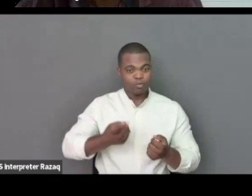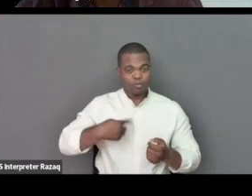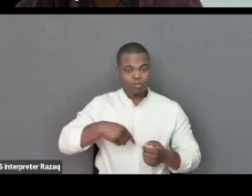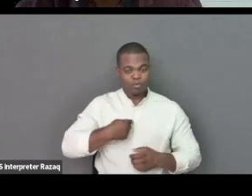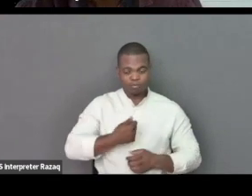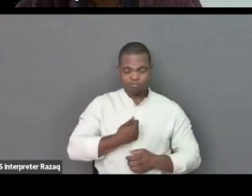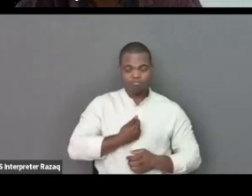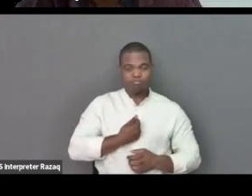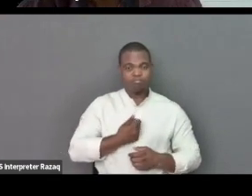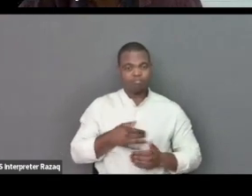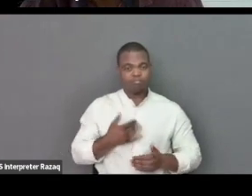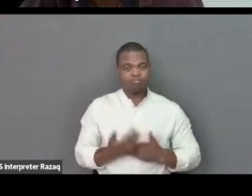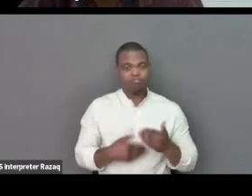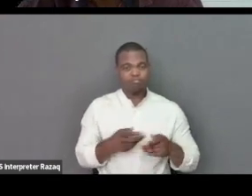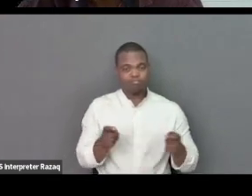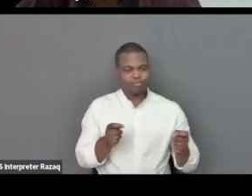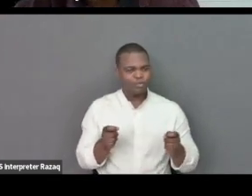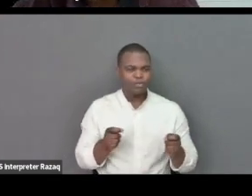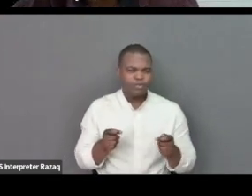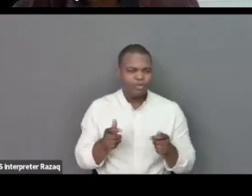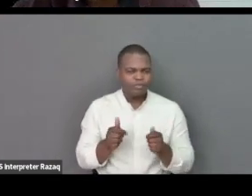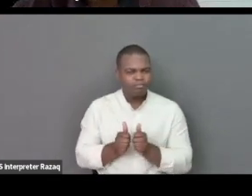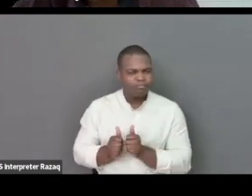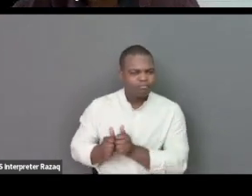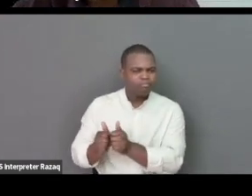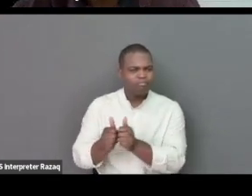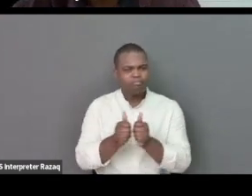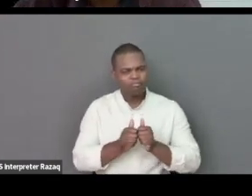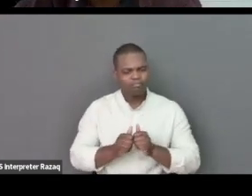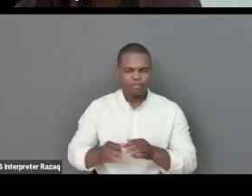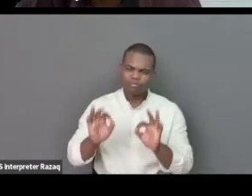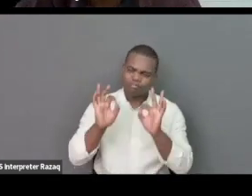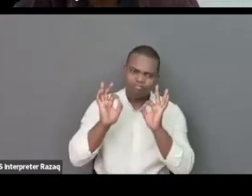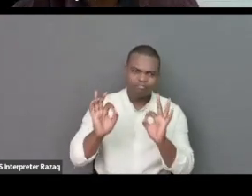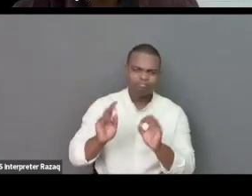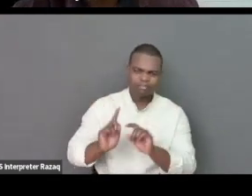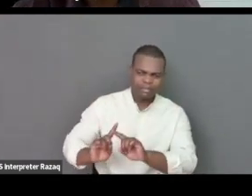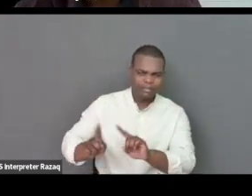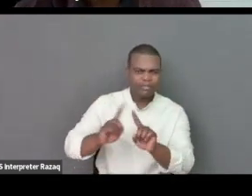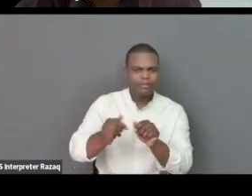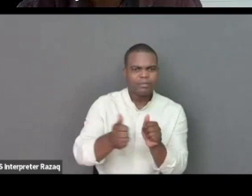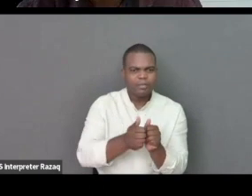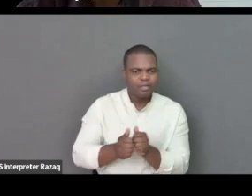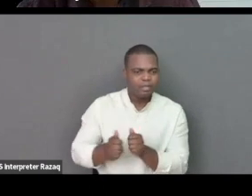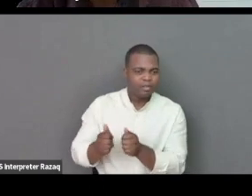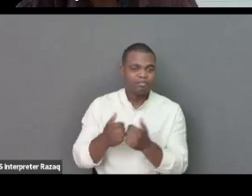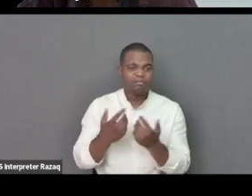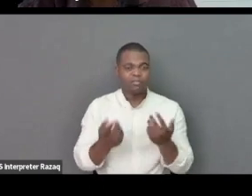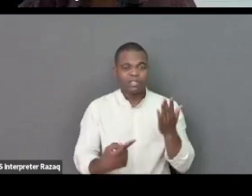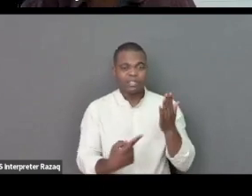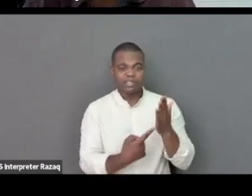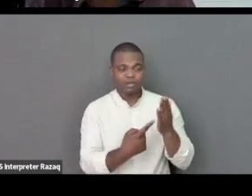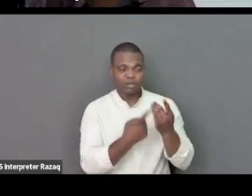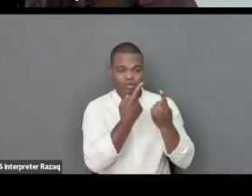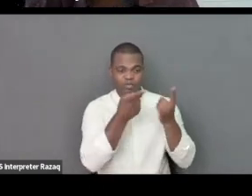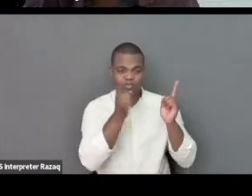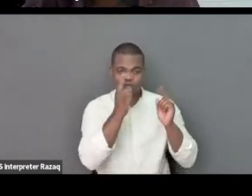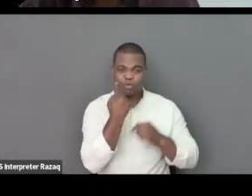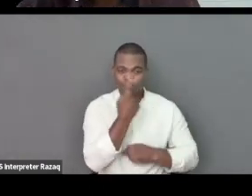University of Dortmund from Germany. Then we have European Blind Union, located in France, but it is a European